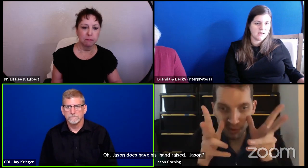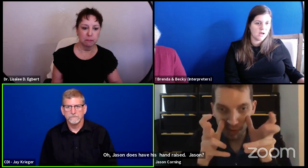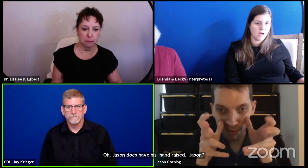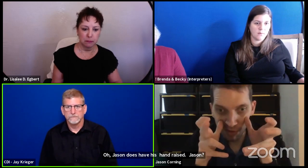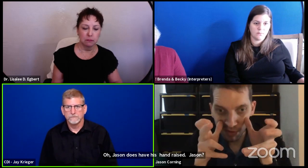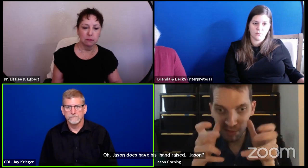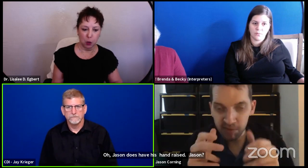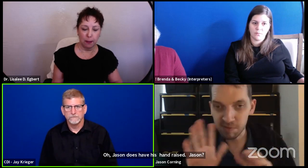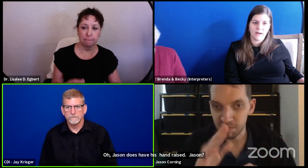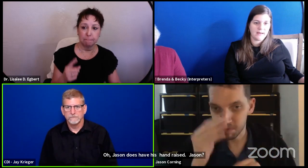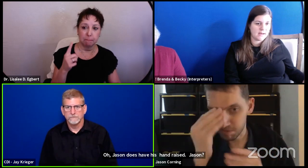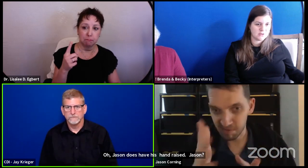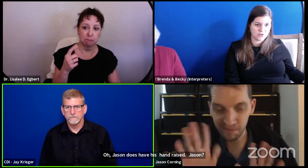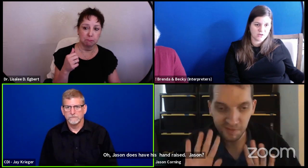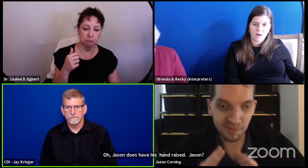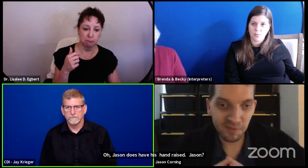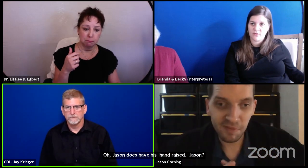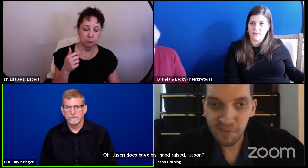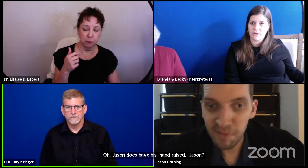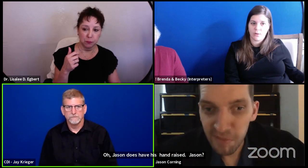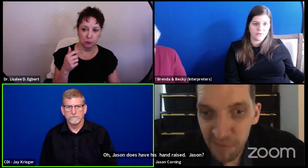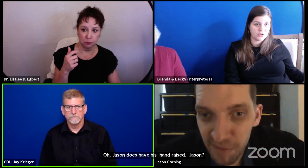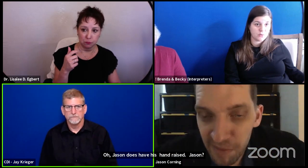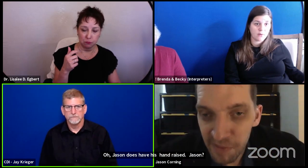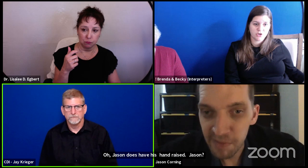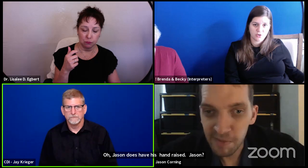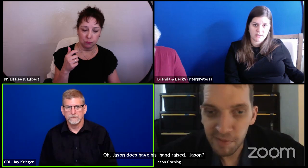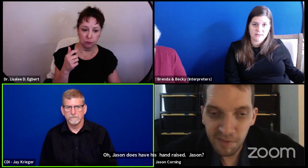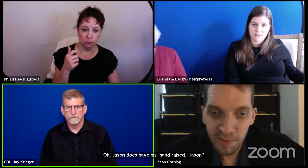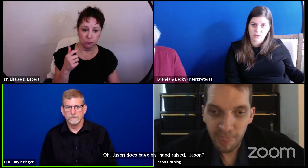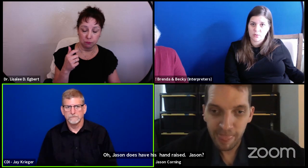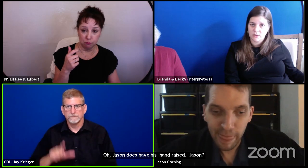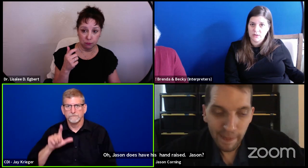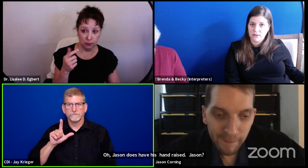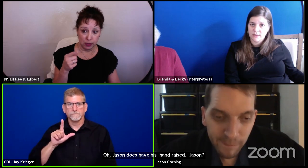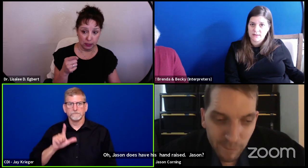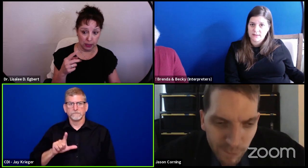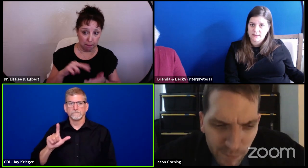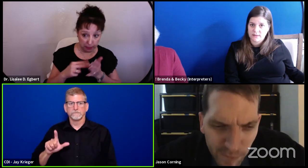My eyes are tired. We've been going for 2 hours straight.